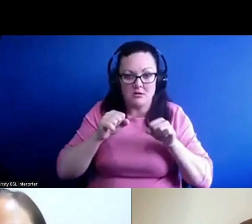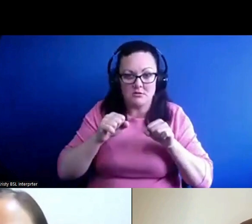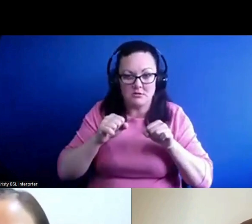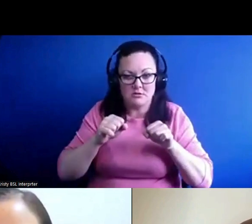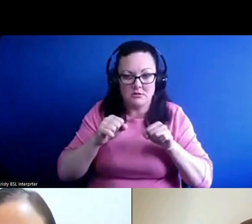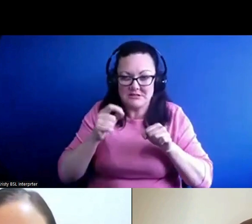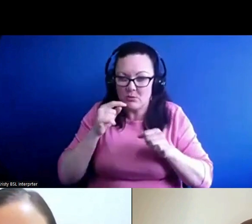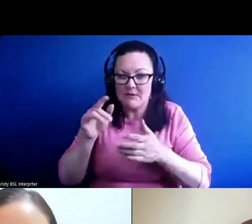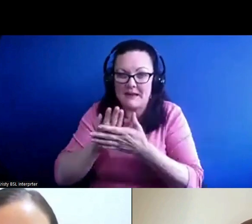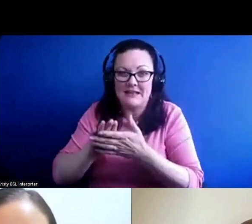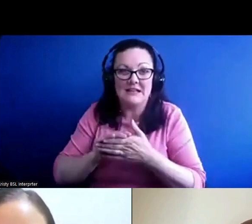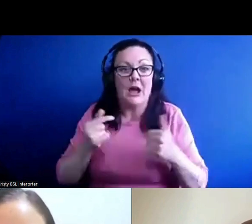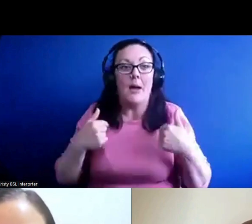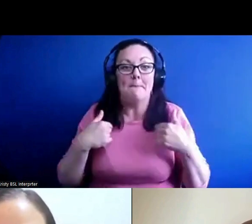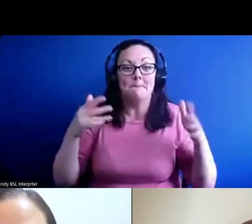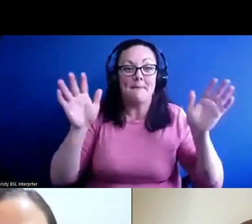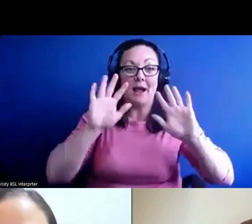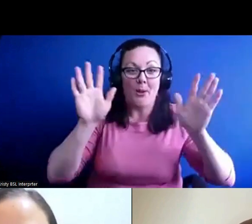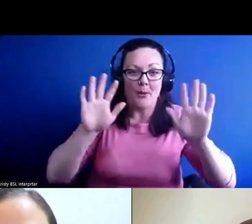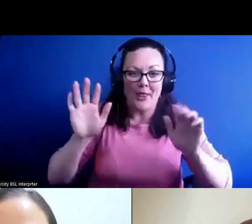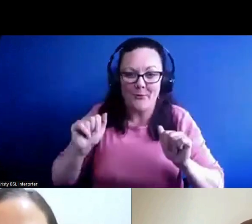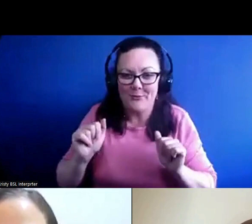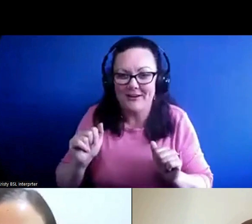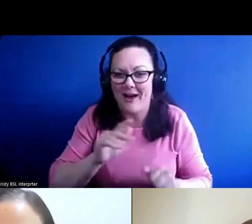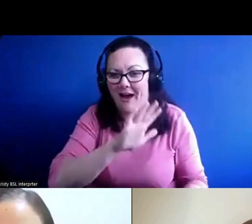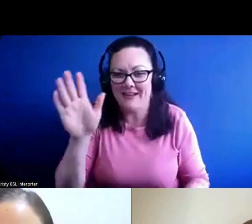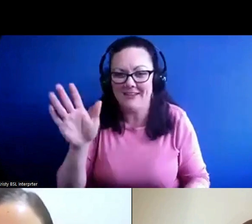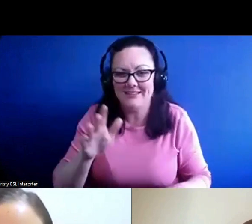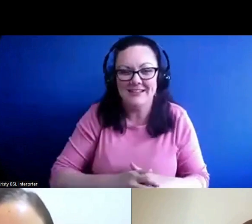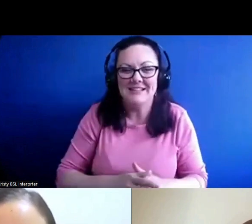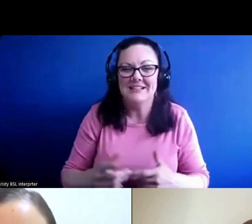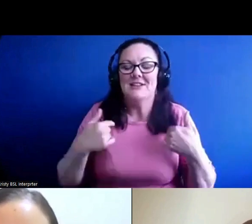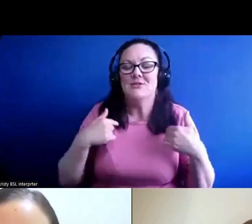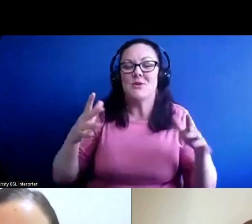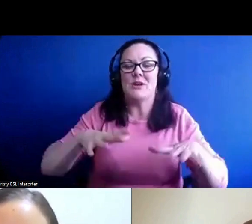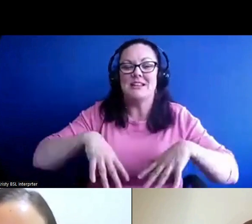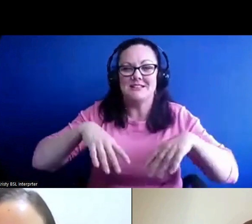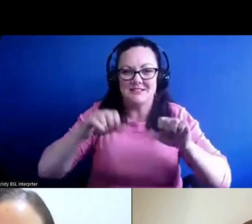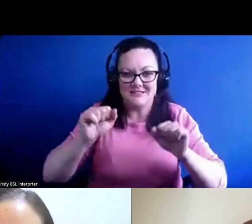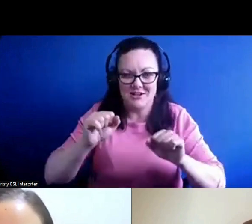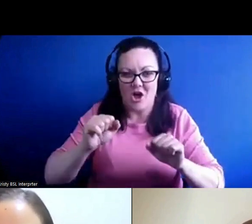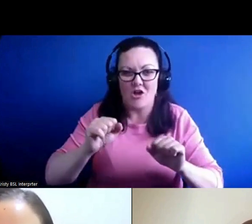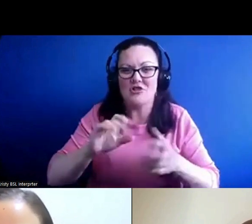: Hi all, we start with our funders impact so at the